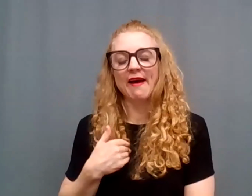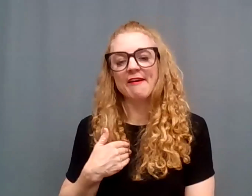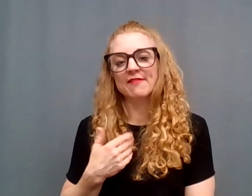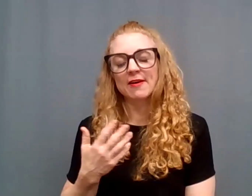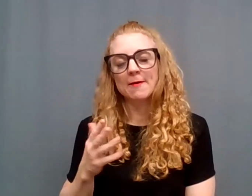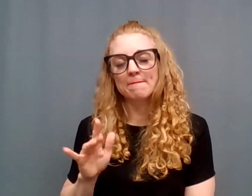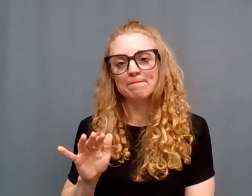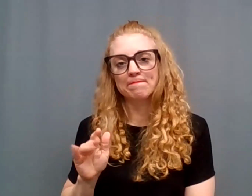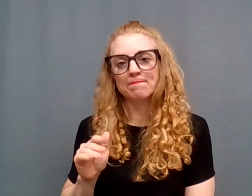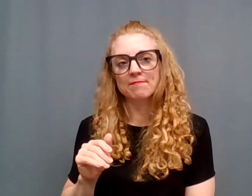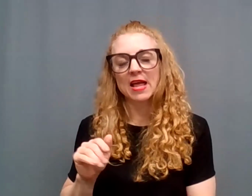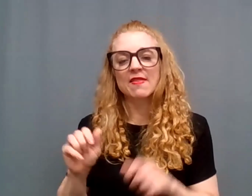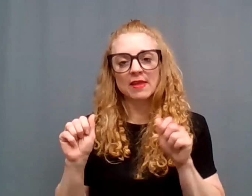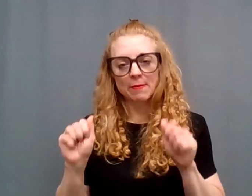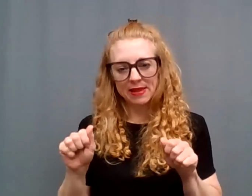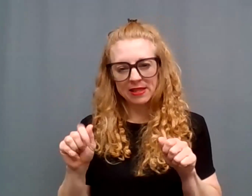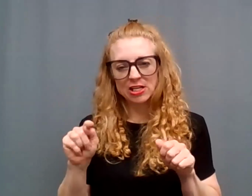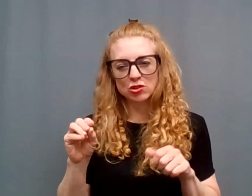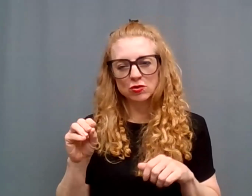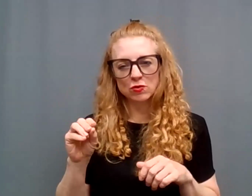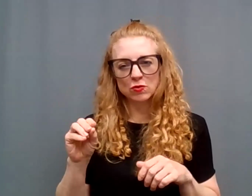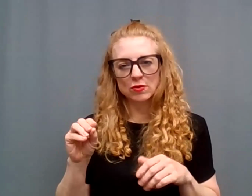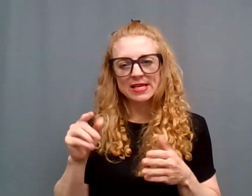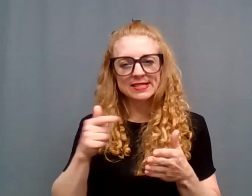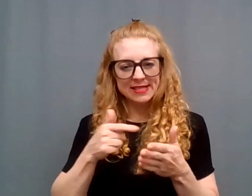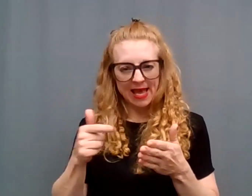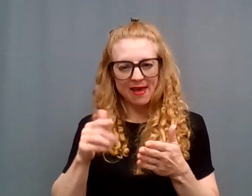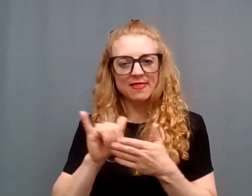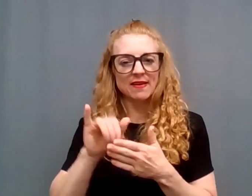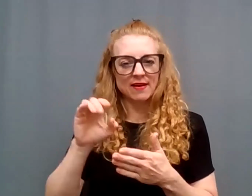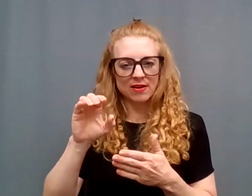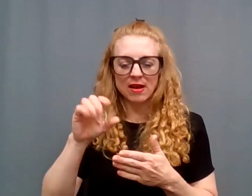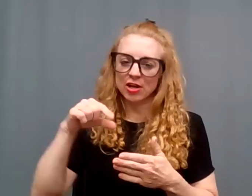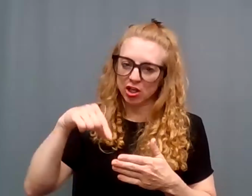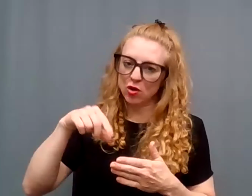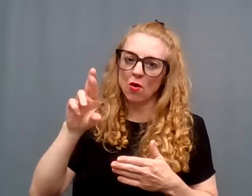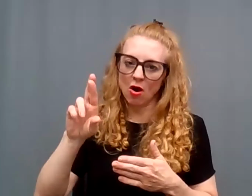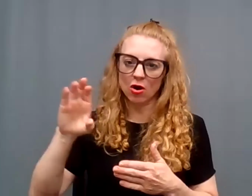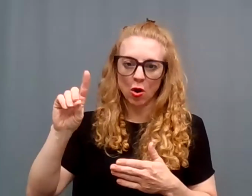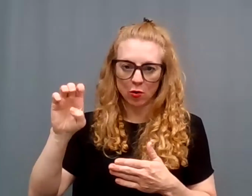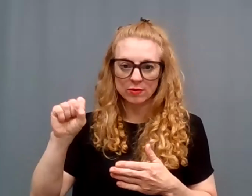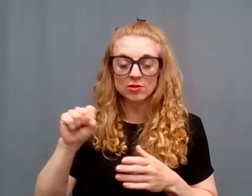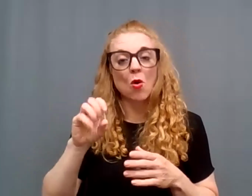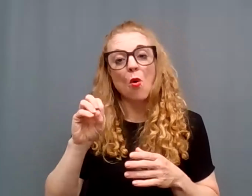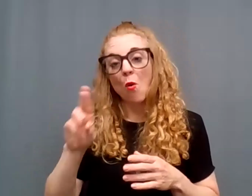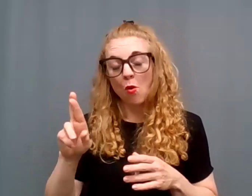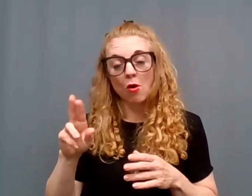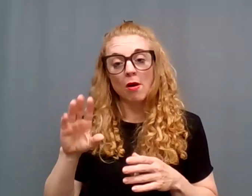um the ability to scan the QR codes for their meals but you can also scan barcodes for select